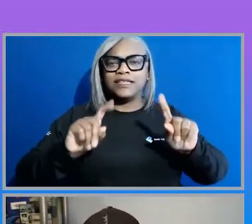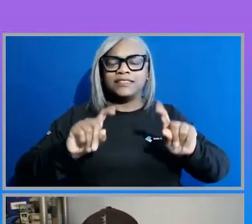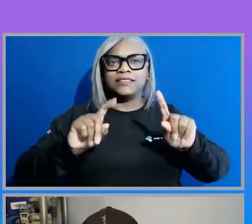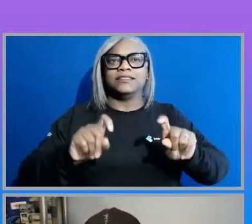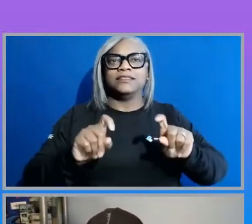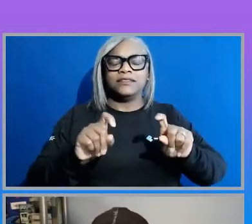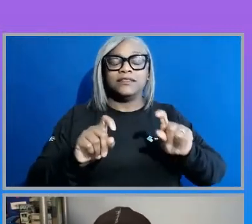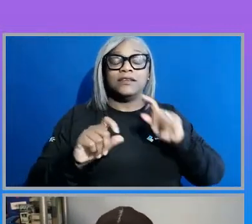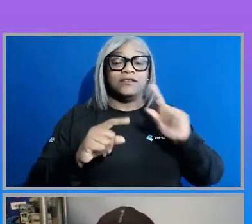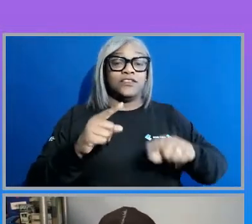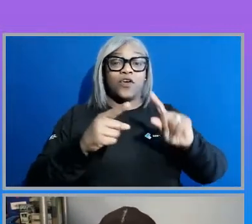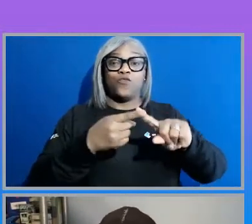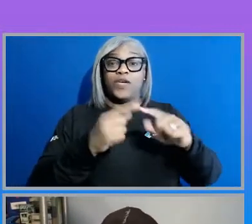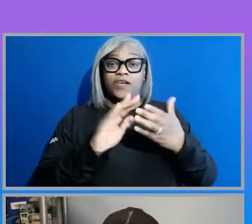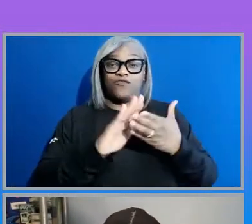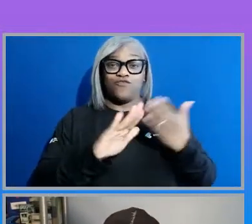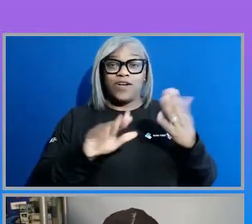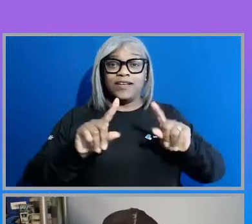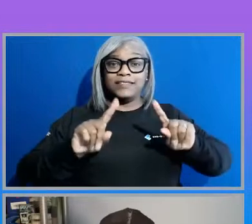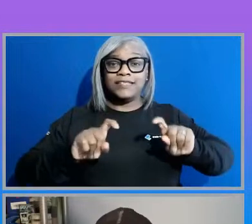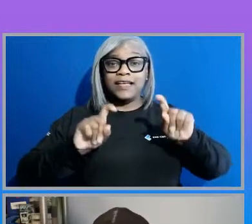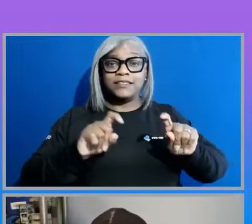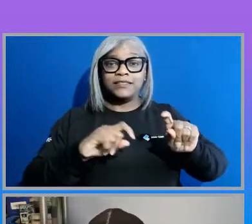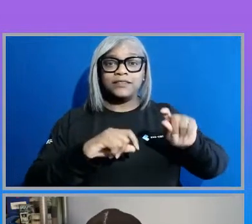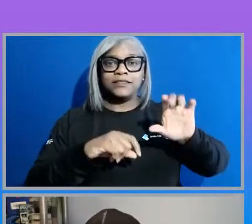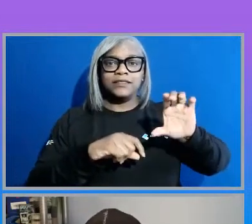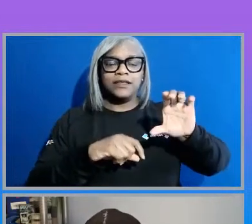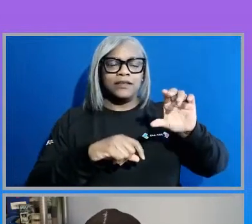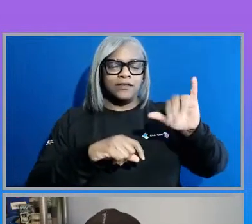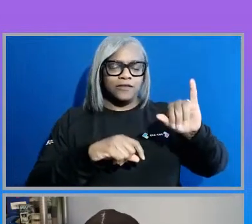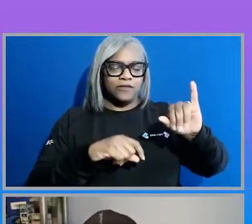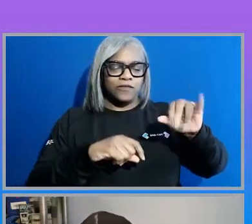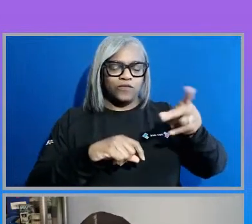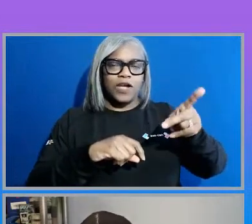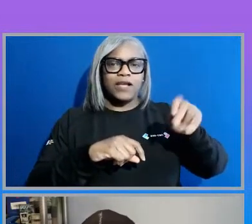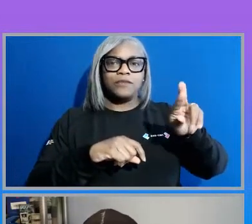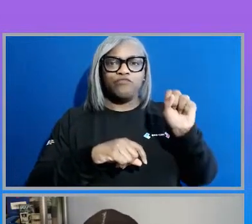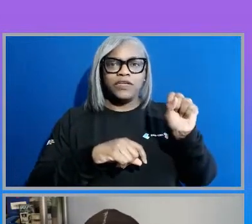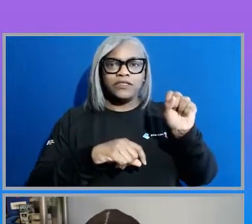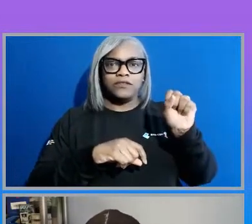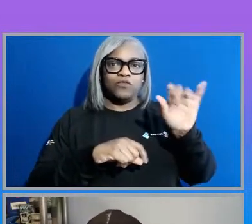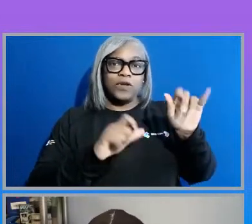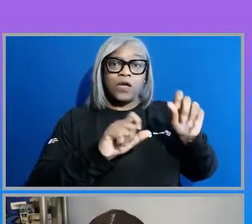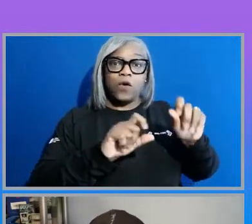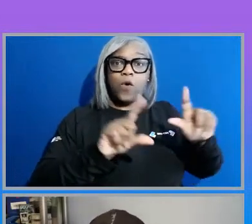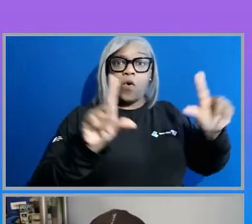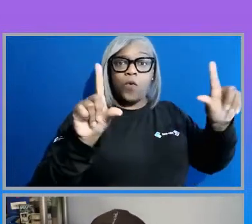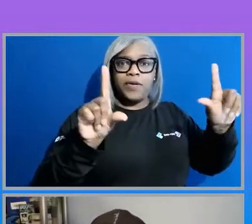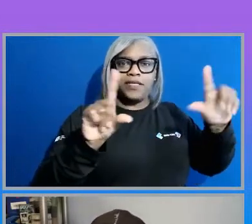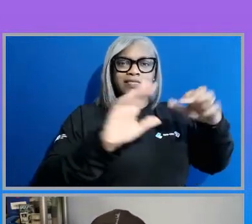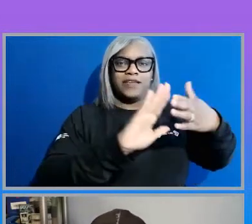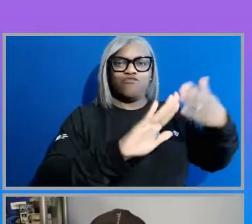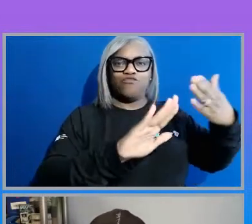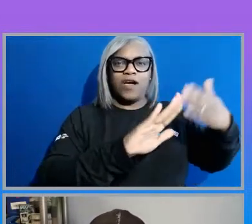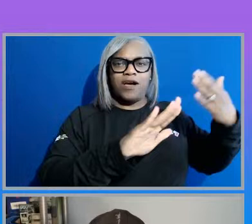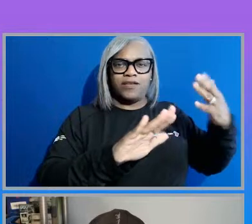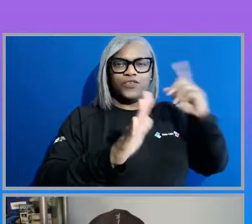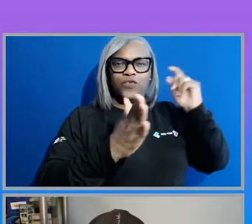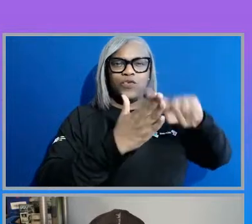these tests there's going to Cyprus is going to open and it's going to run my end to end test.